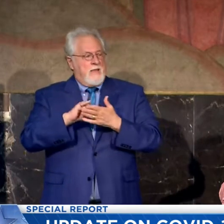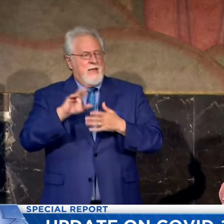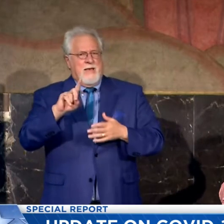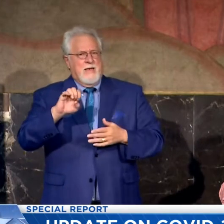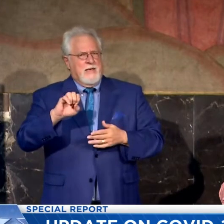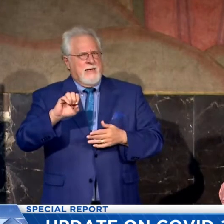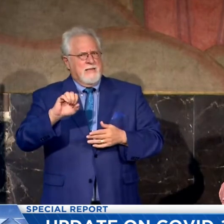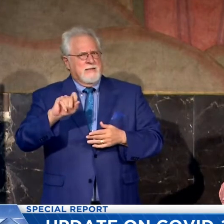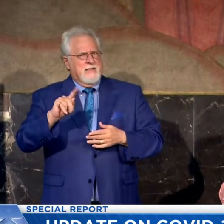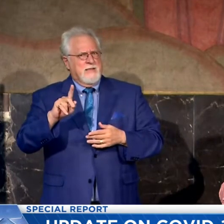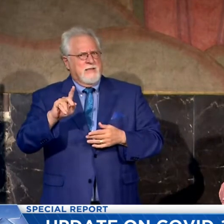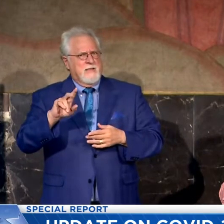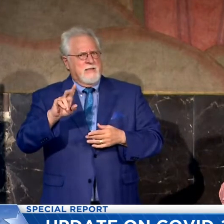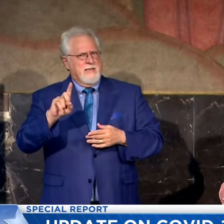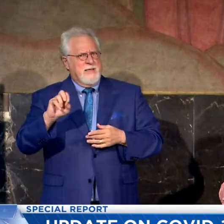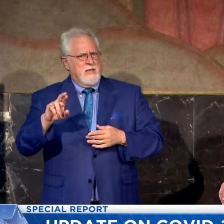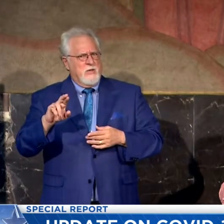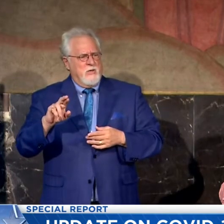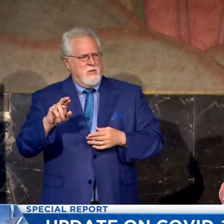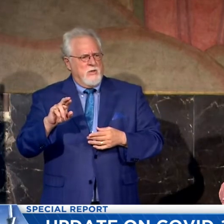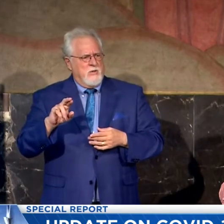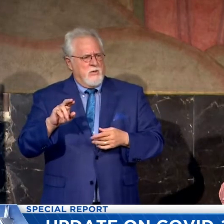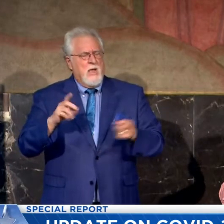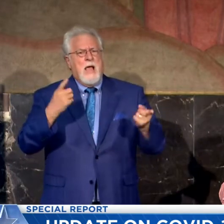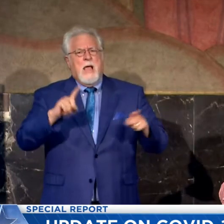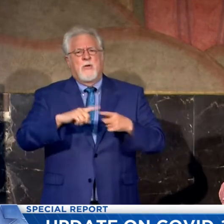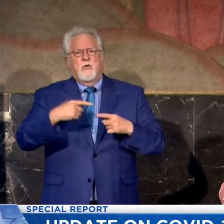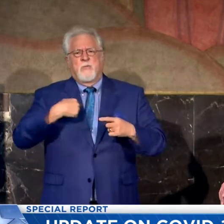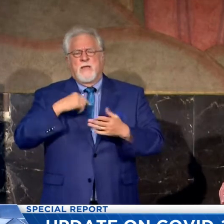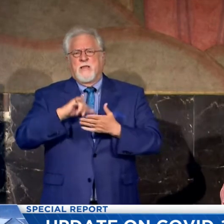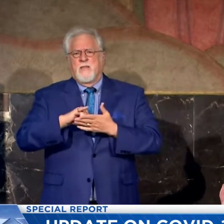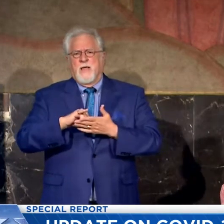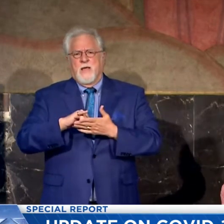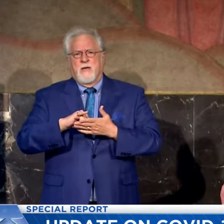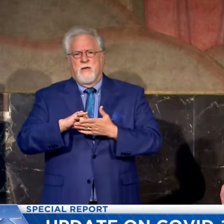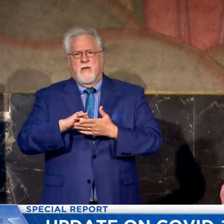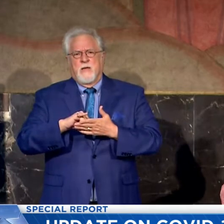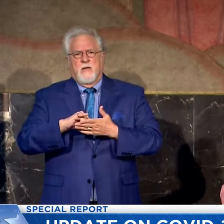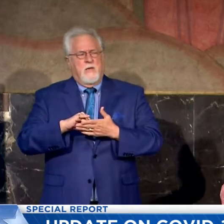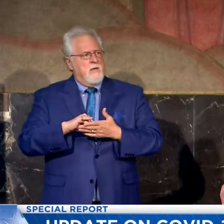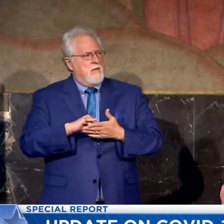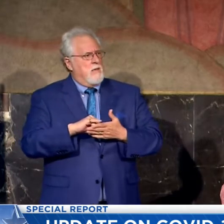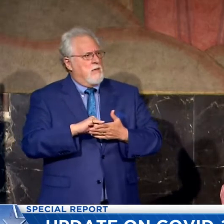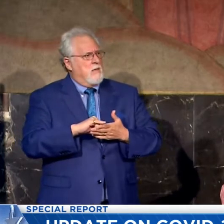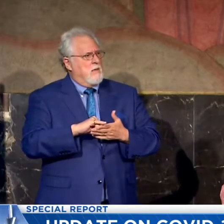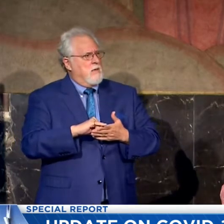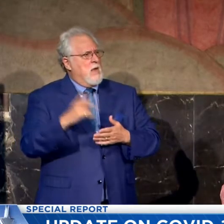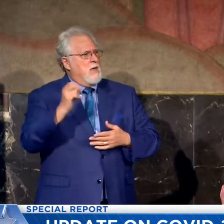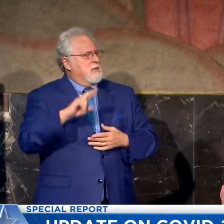FOR MORE DETAILS. WE HAVE NOT GIVEN AN UPDATE TO YOU ON REMDESIVIR. WE WANT TO DO THAT TODAY.